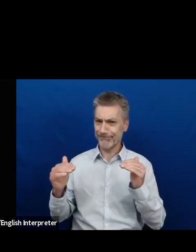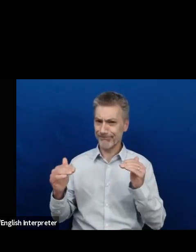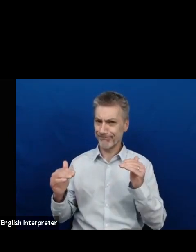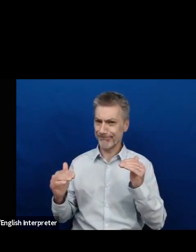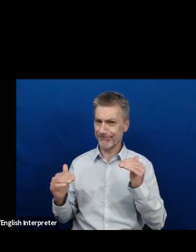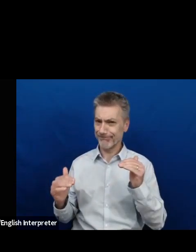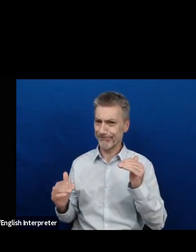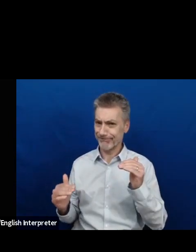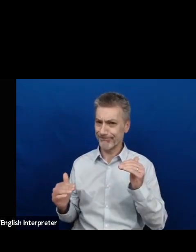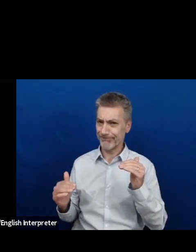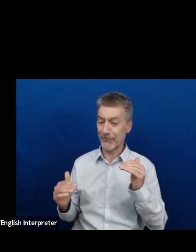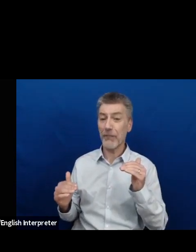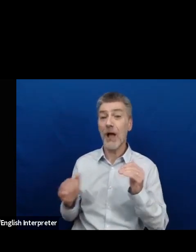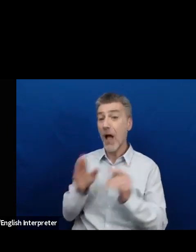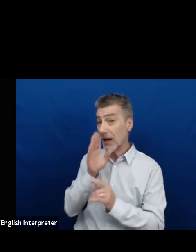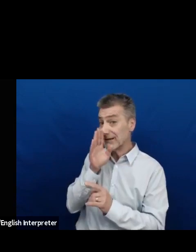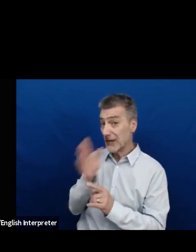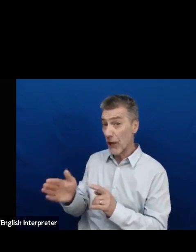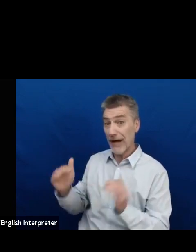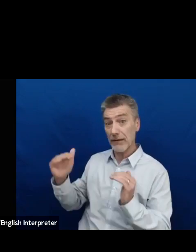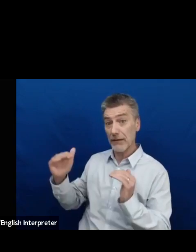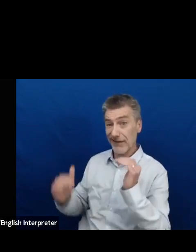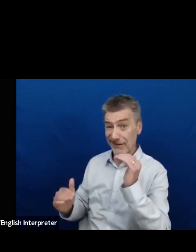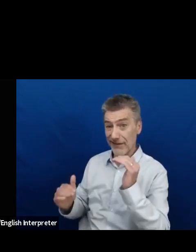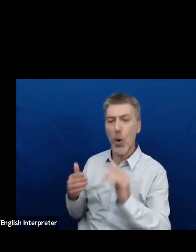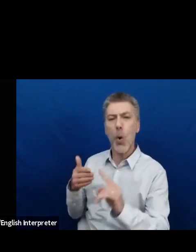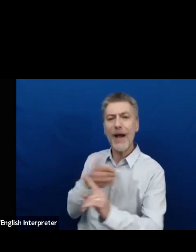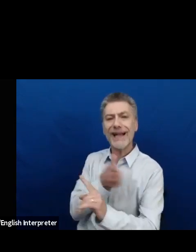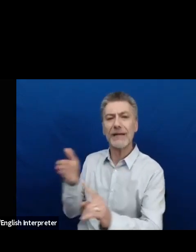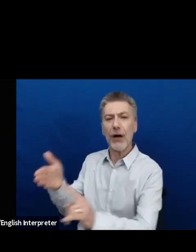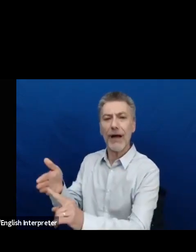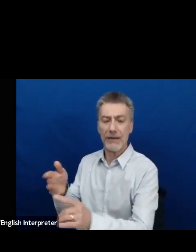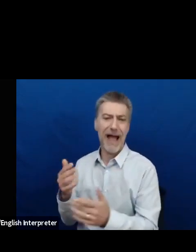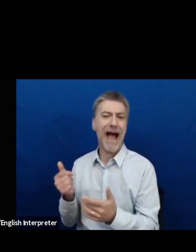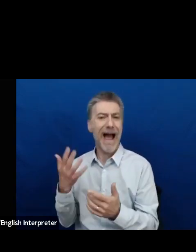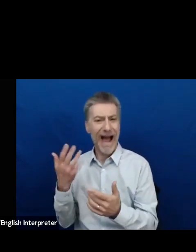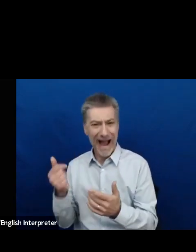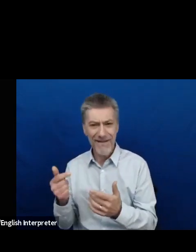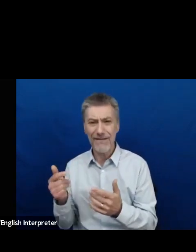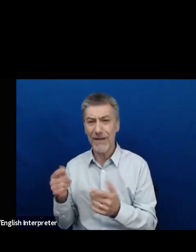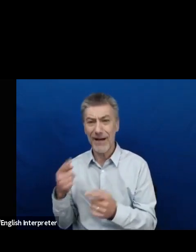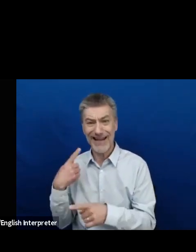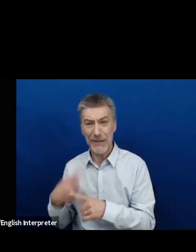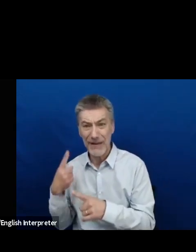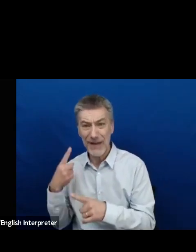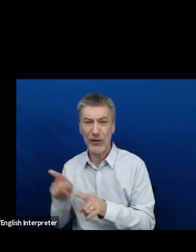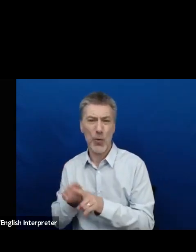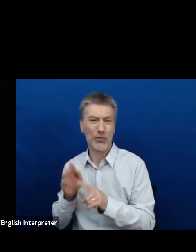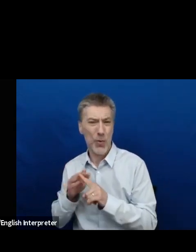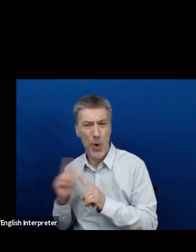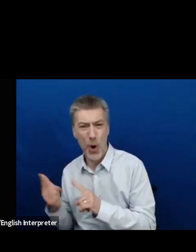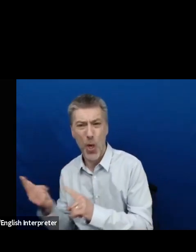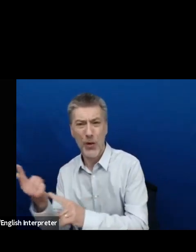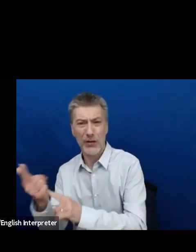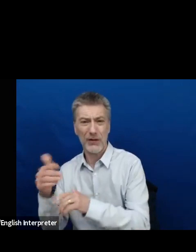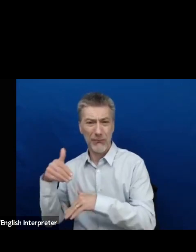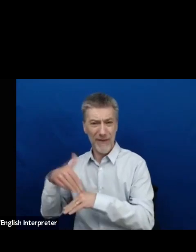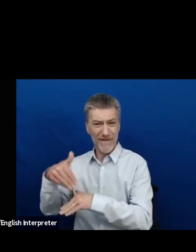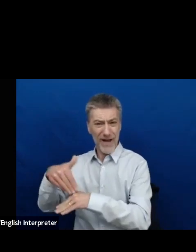only occurred within the nation and did not include the colonial constituents who had contributed to that